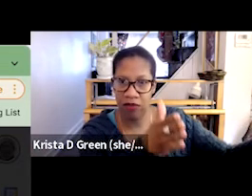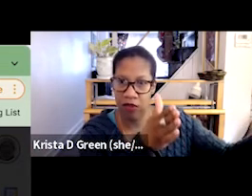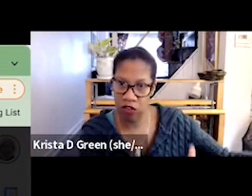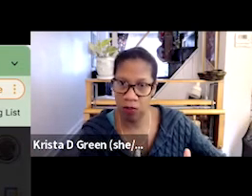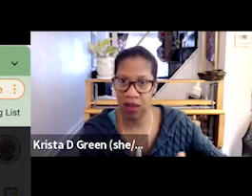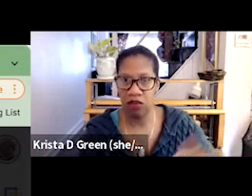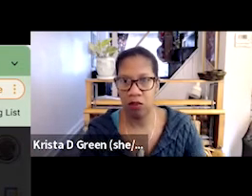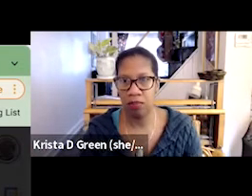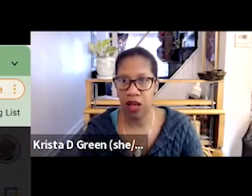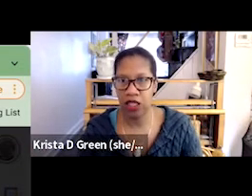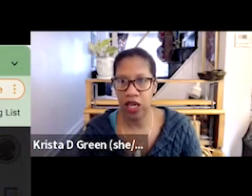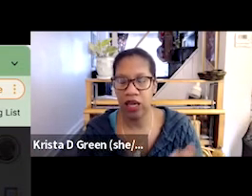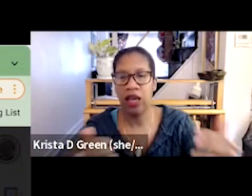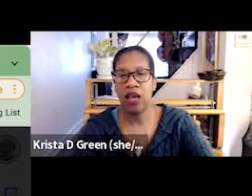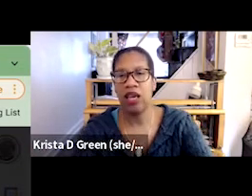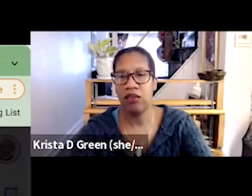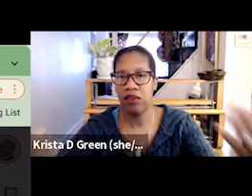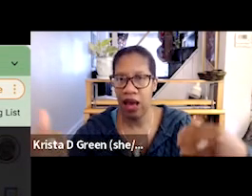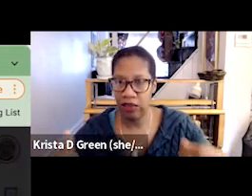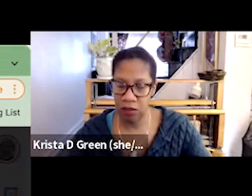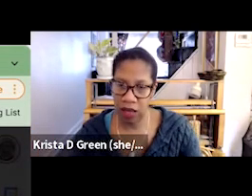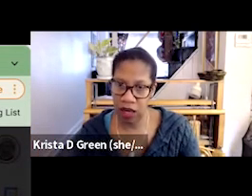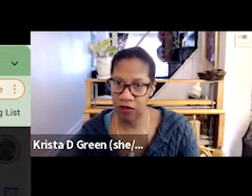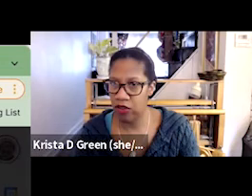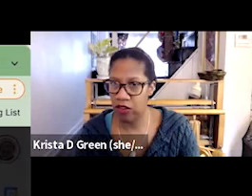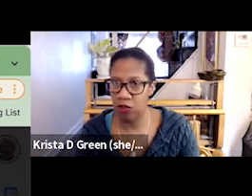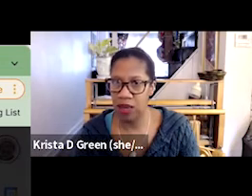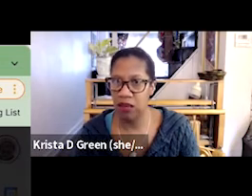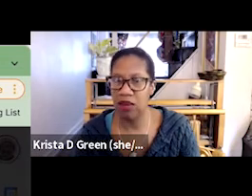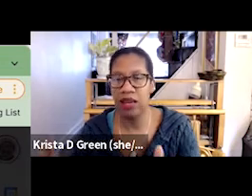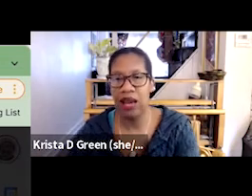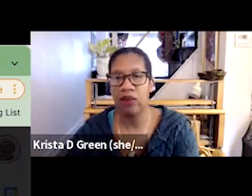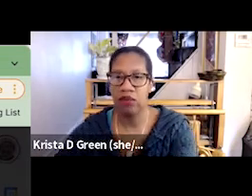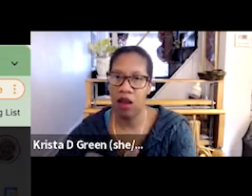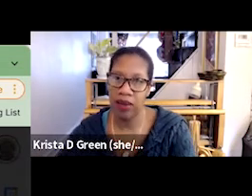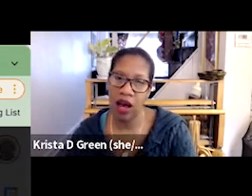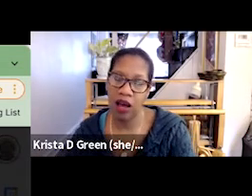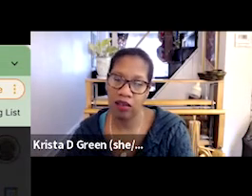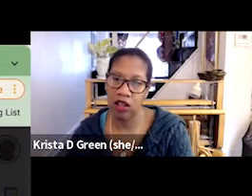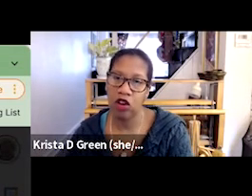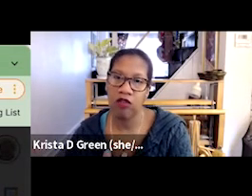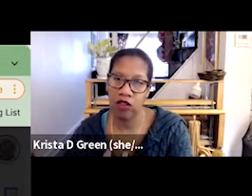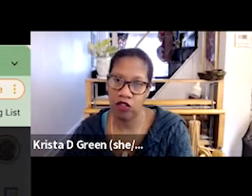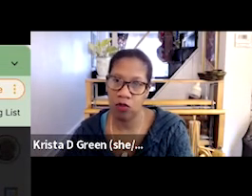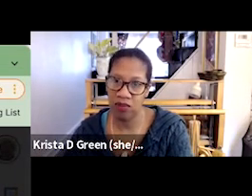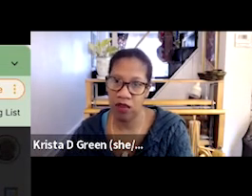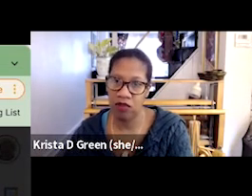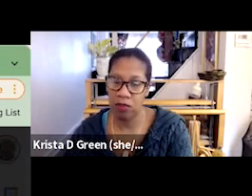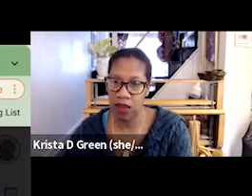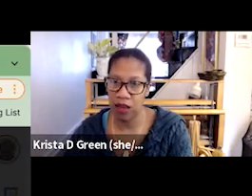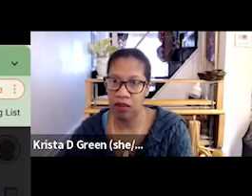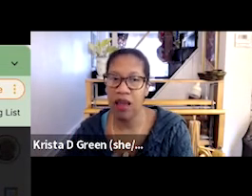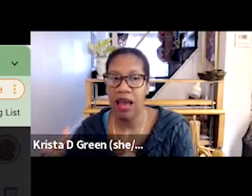for this piece of the project, he has the money for this piece and now he's coming to us to look for this specific piece.